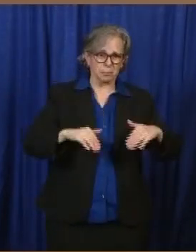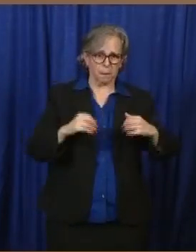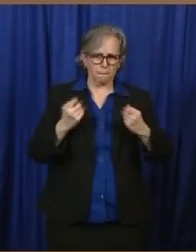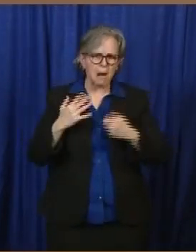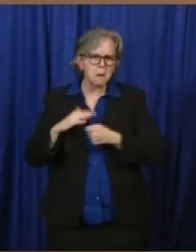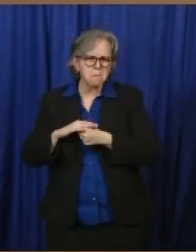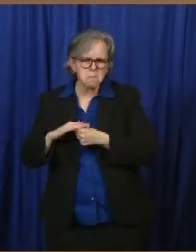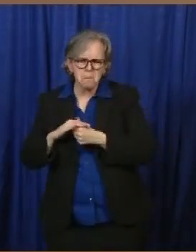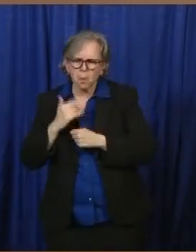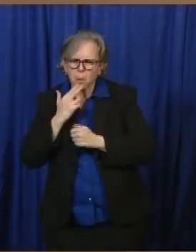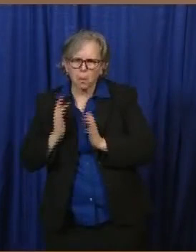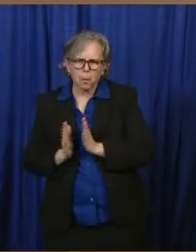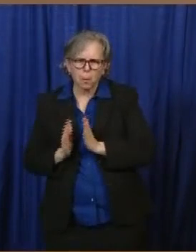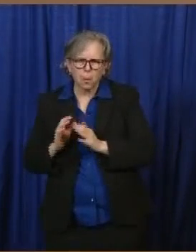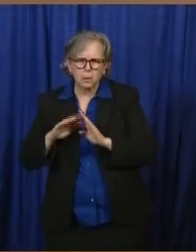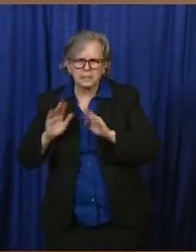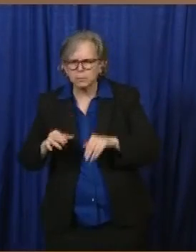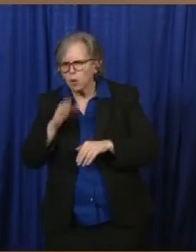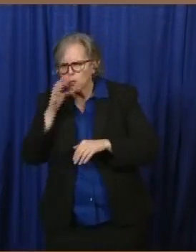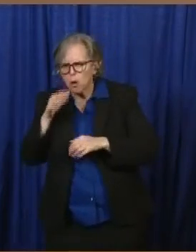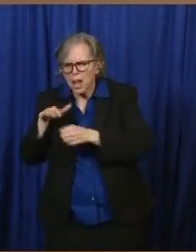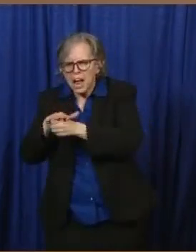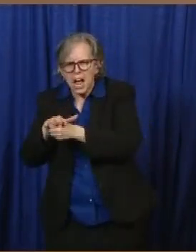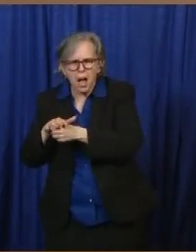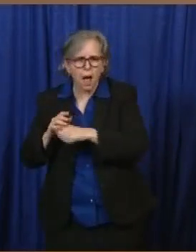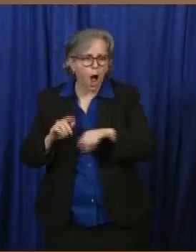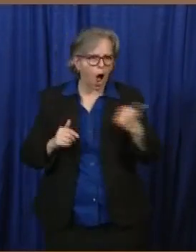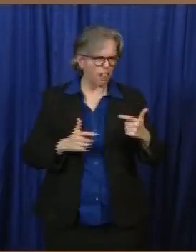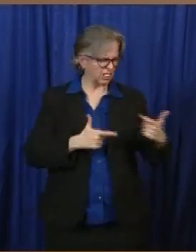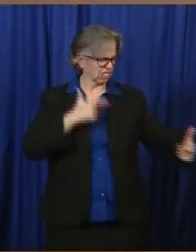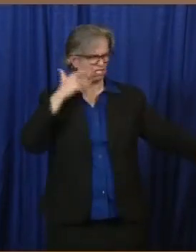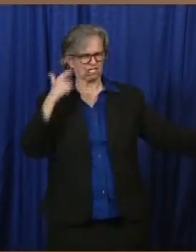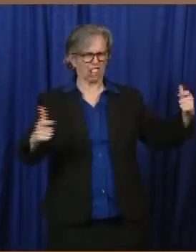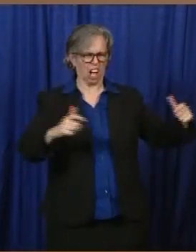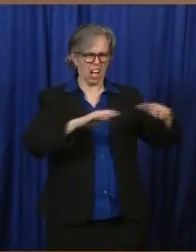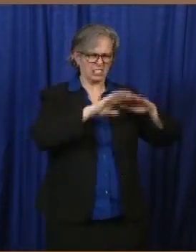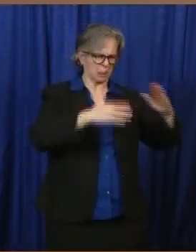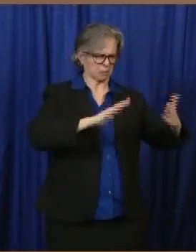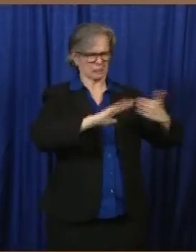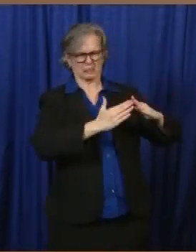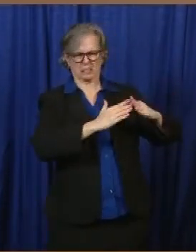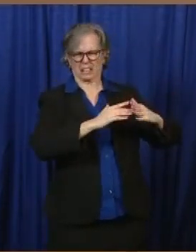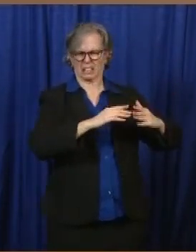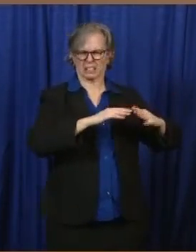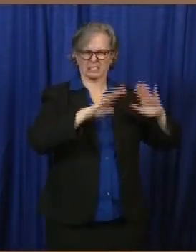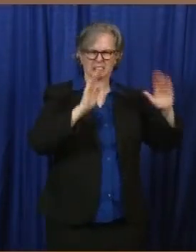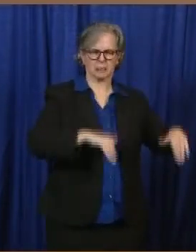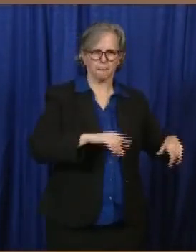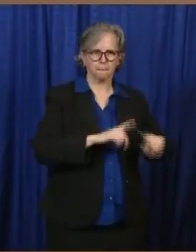HOSPITAL THAT HAVE MUCH LARGER CONTAINMENT AREAS THAT GO OUT INTO MANY CITIES AND THROUGHOUT OHIO WE HAVE THESE SYSTEMS AND